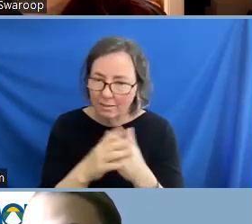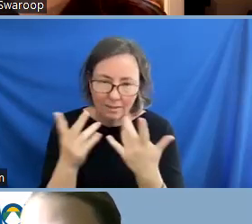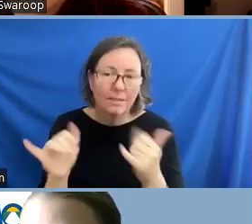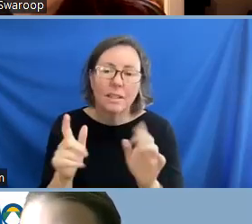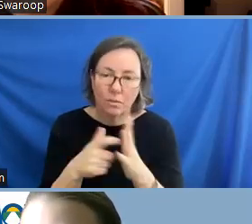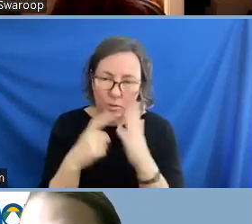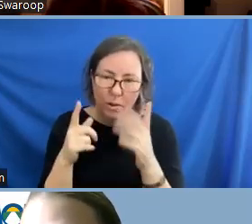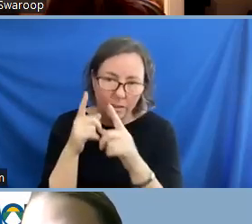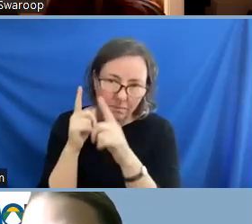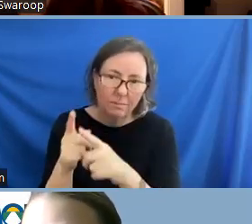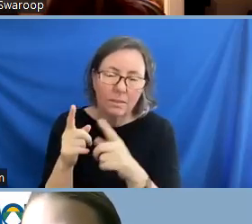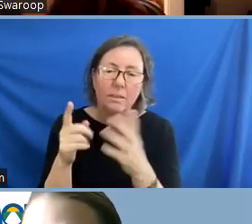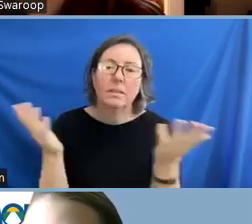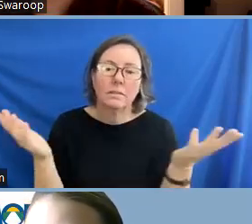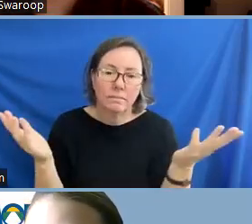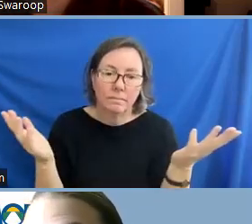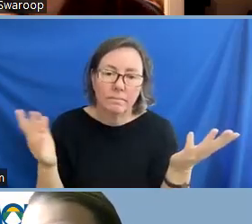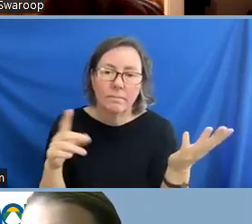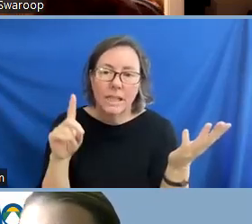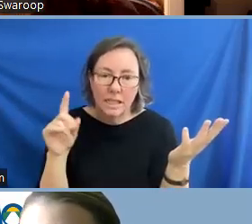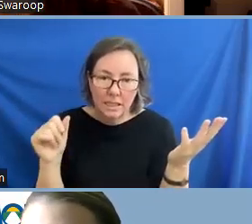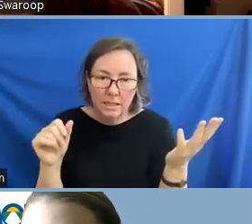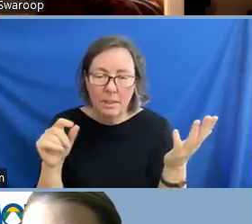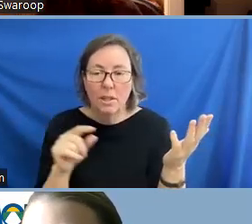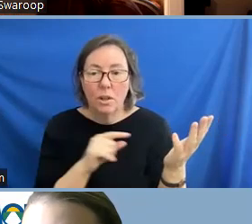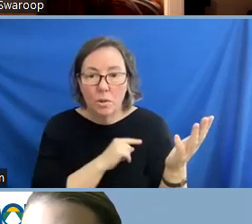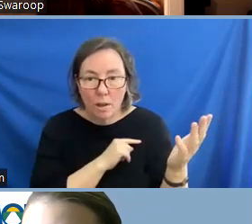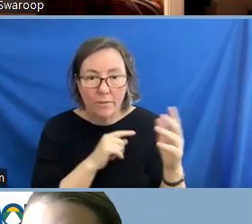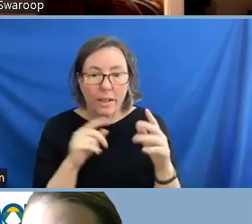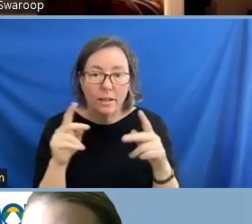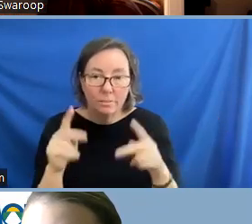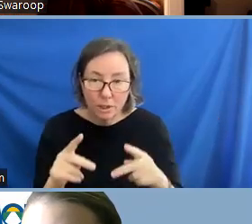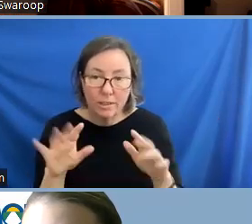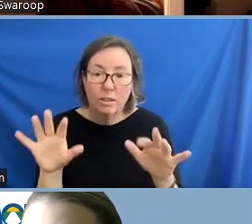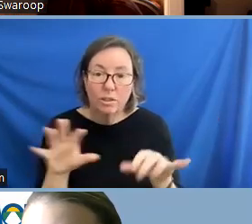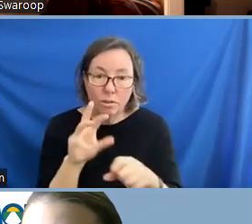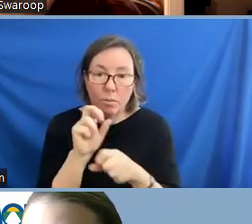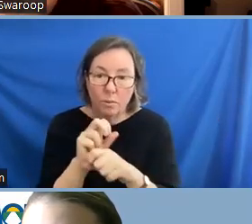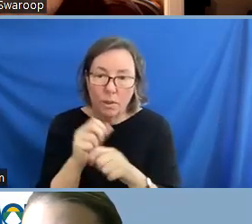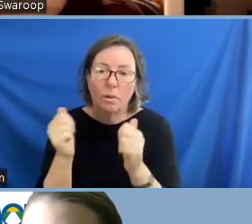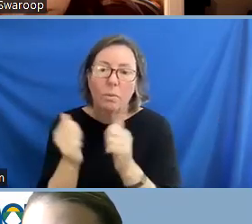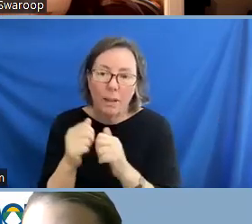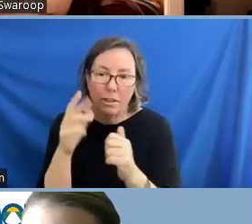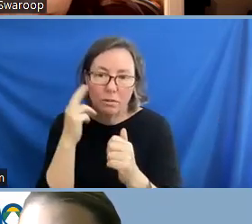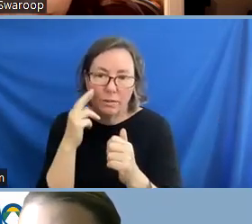definition of disability which is qualified individual with a disability. You still have